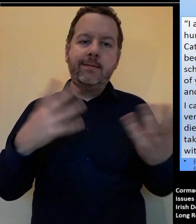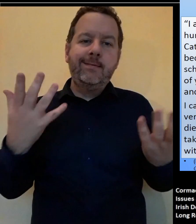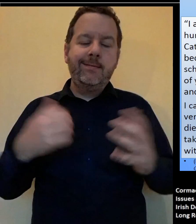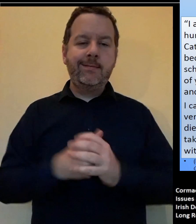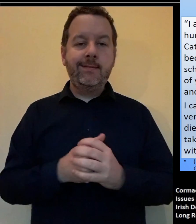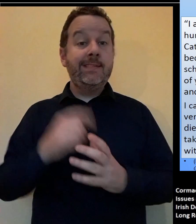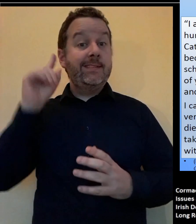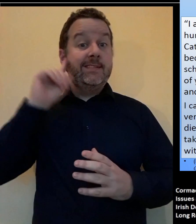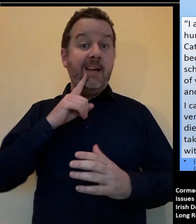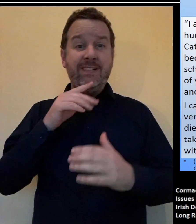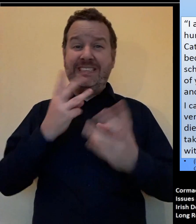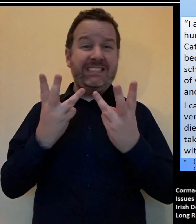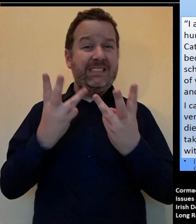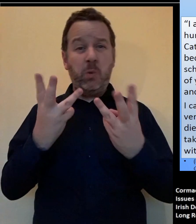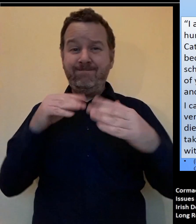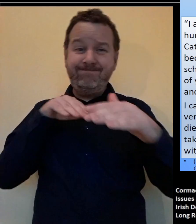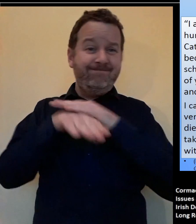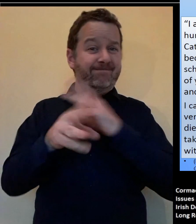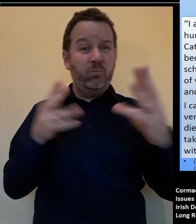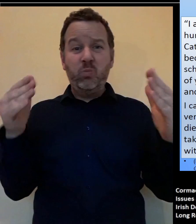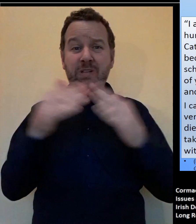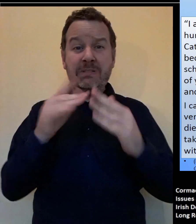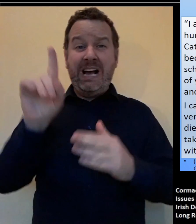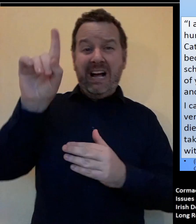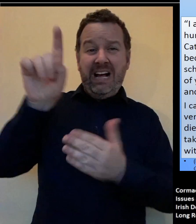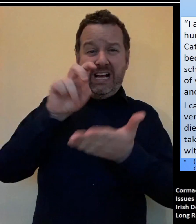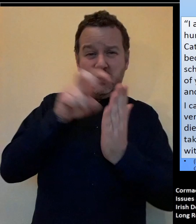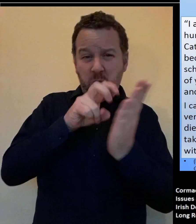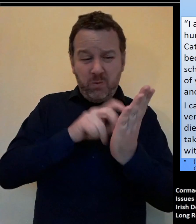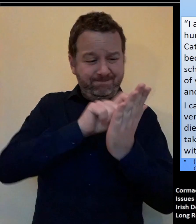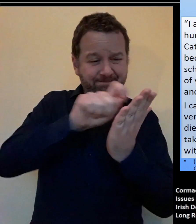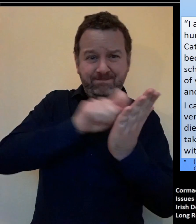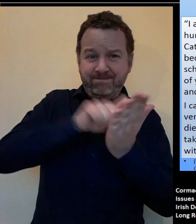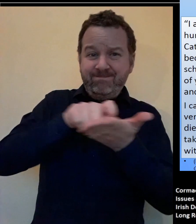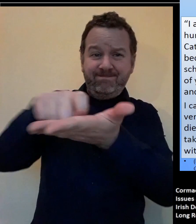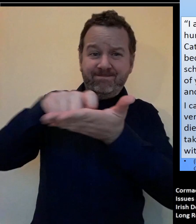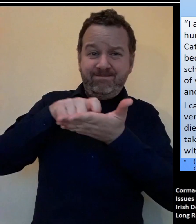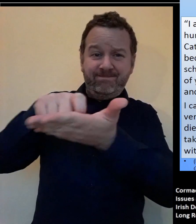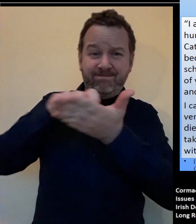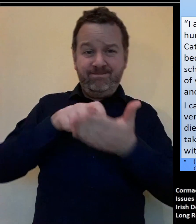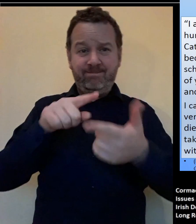We see deaf applicants to the workhouse write notes to the Guardians,